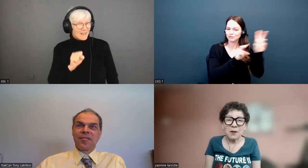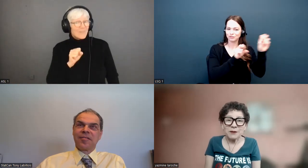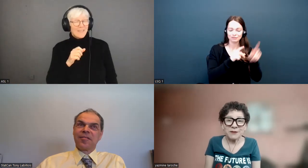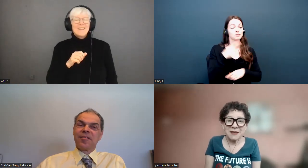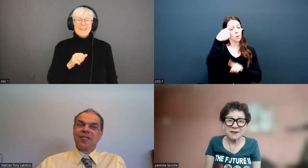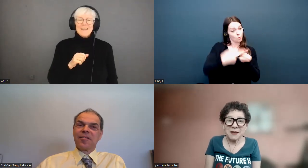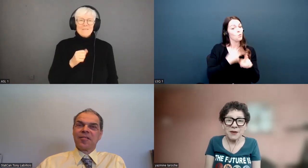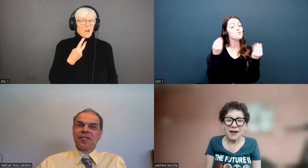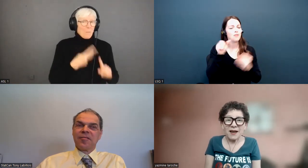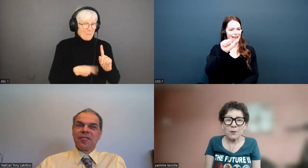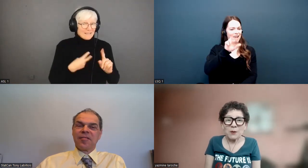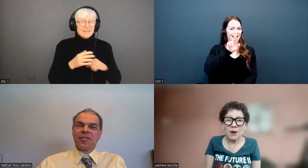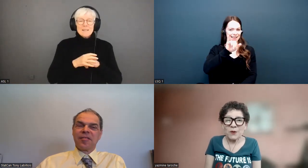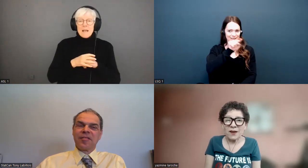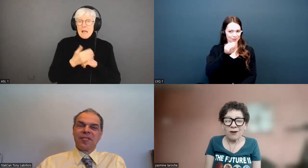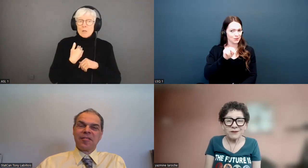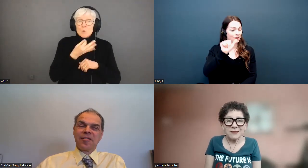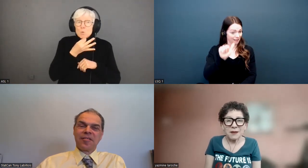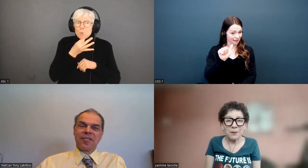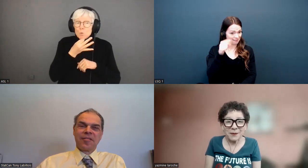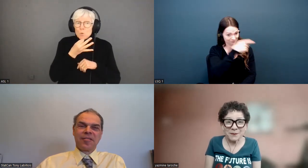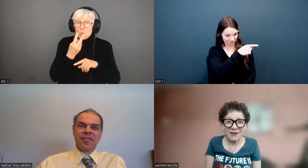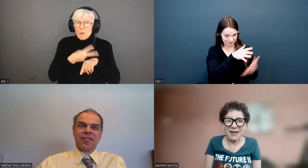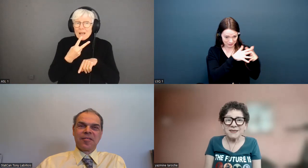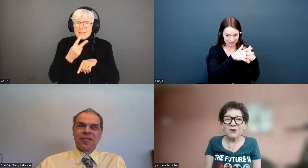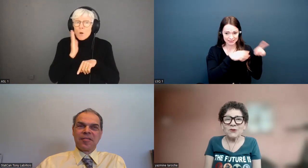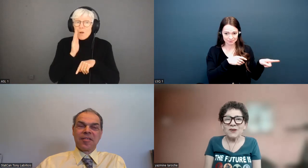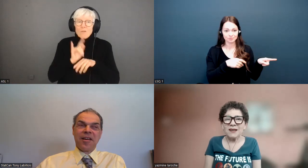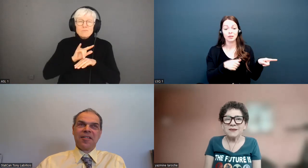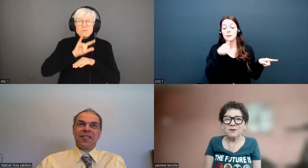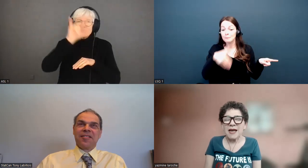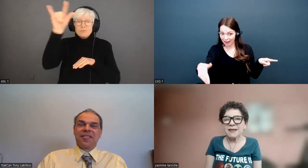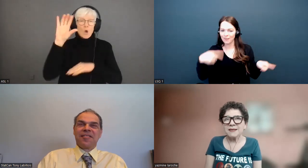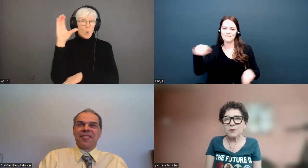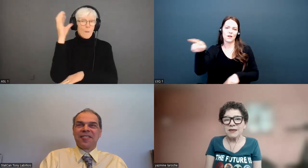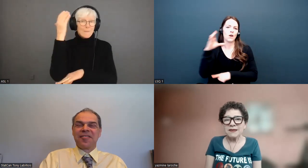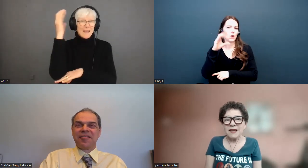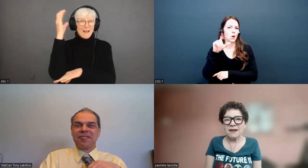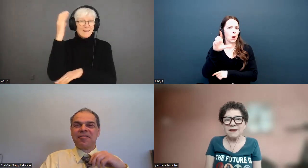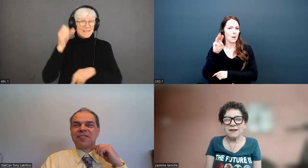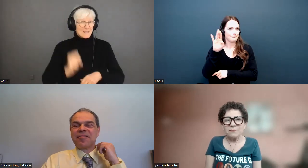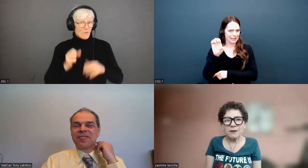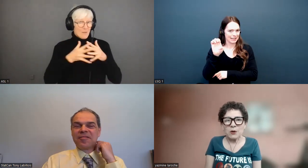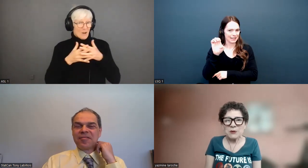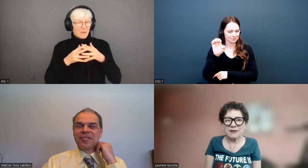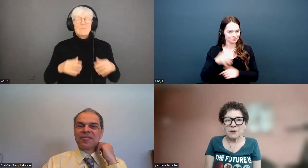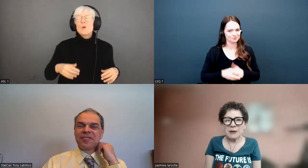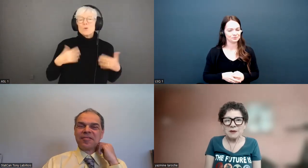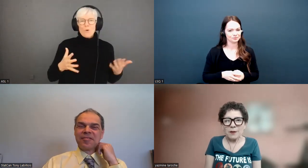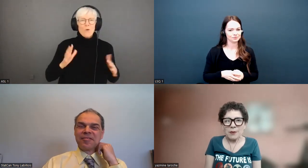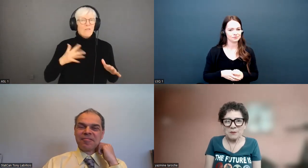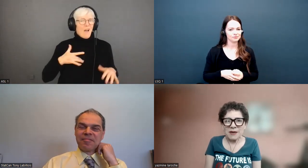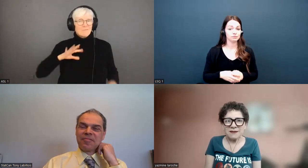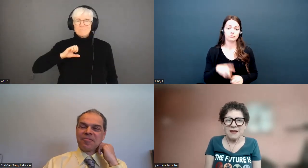a couple of days I'm on my way off to Colombia. So, that has been a lovely bonus about my